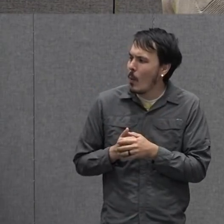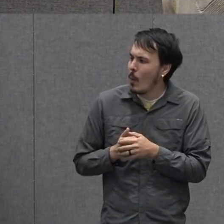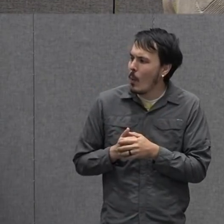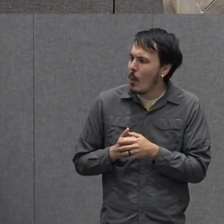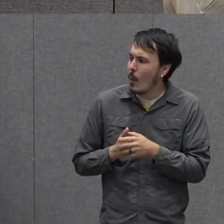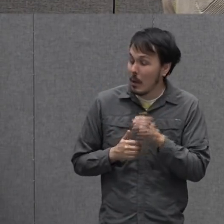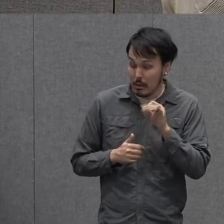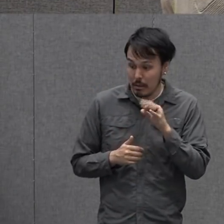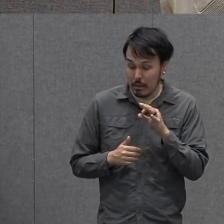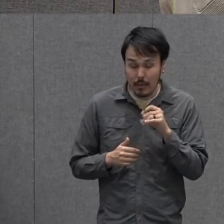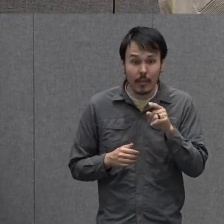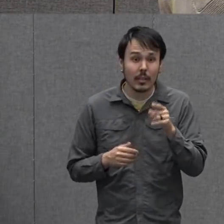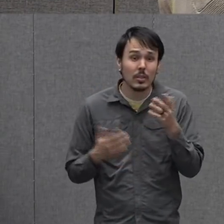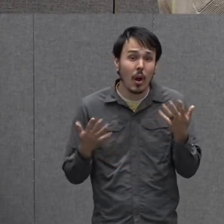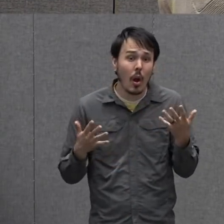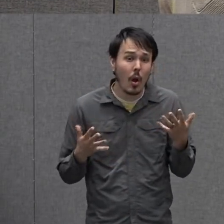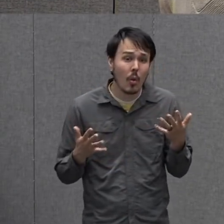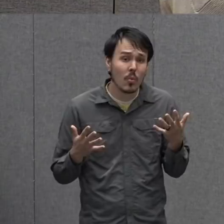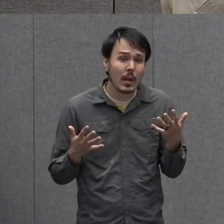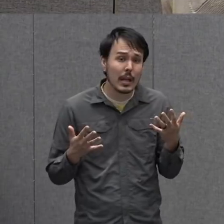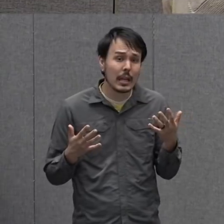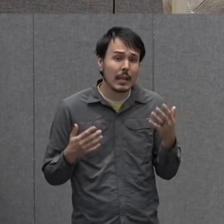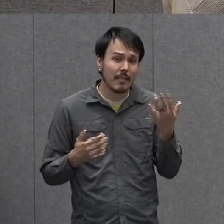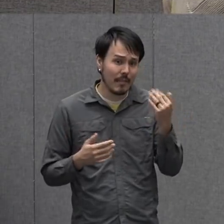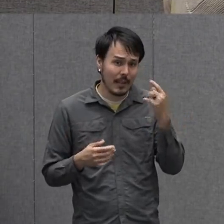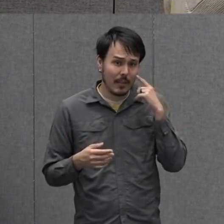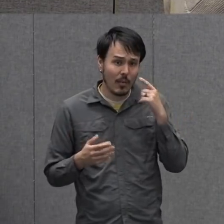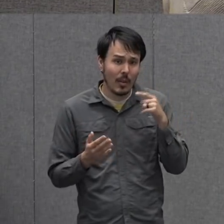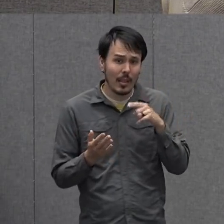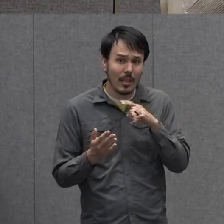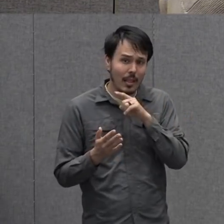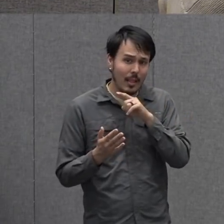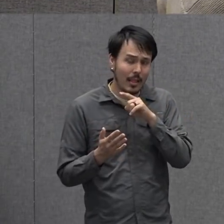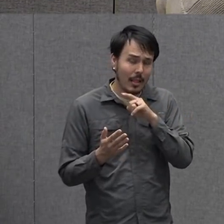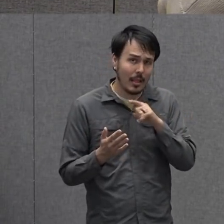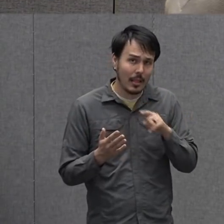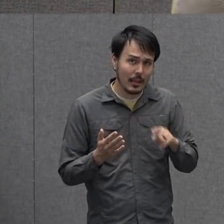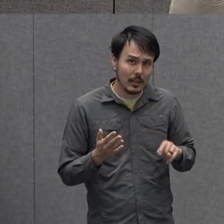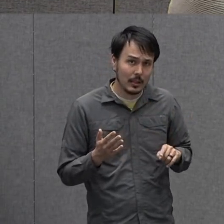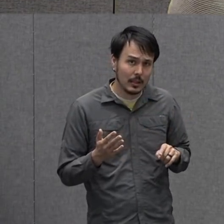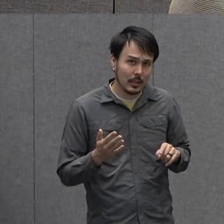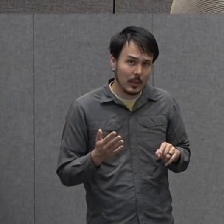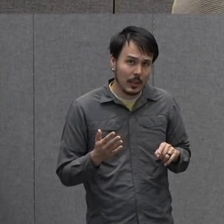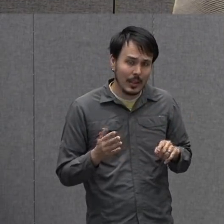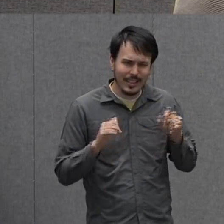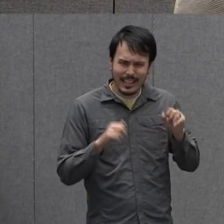and this we already have 15 going this way, also. Can I use a zero?